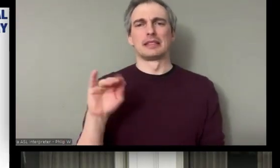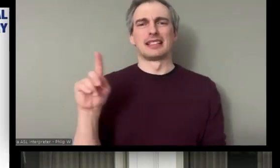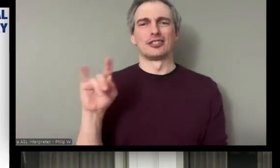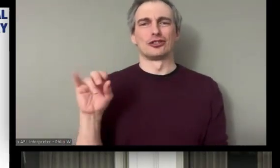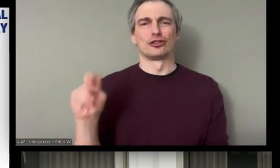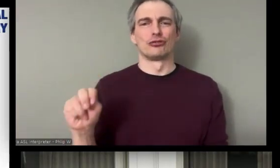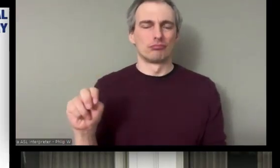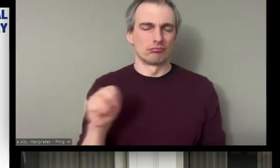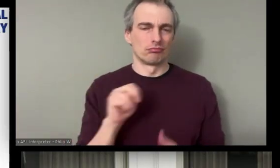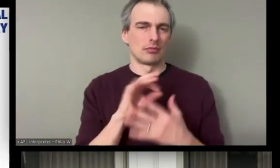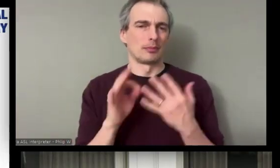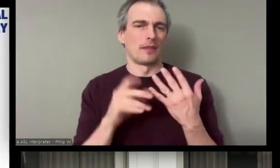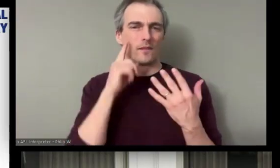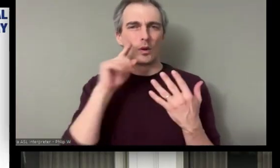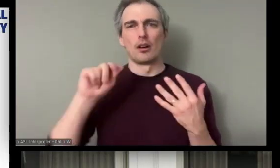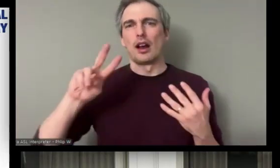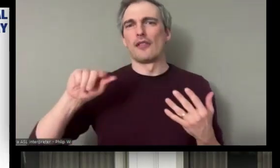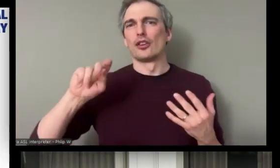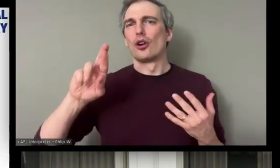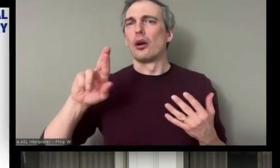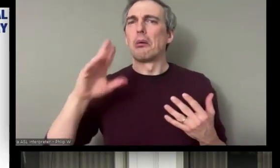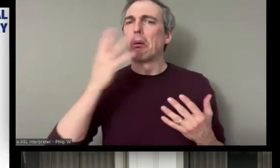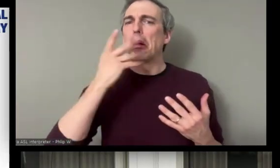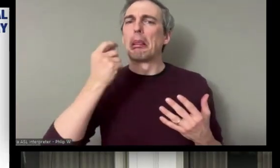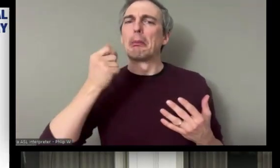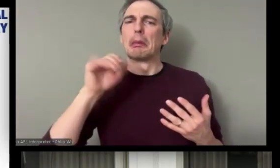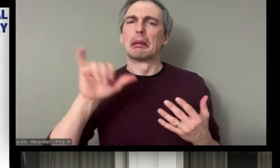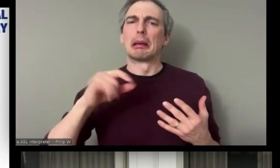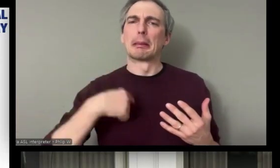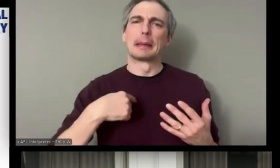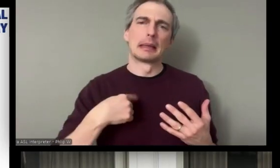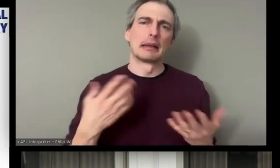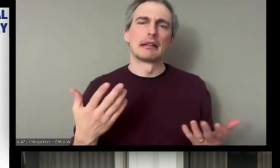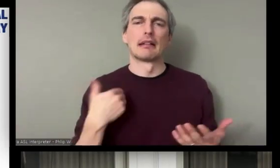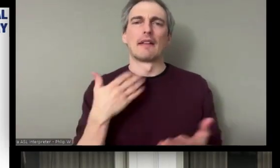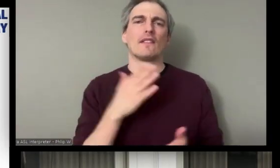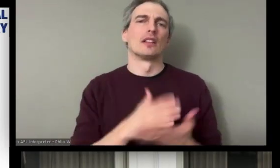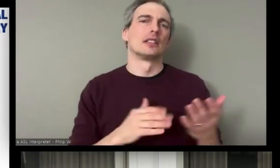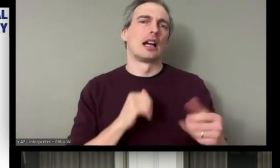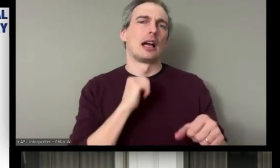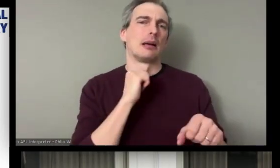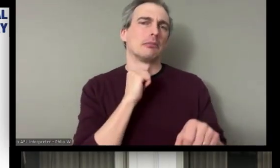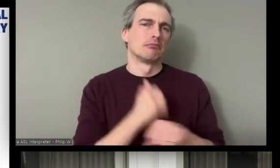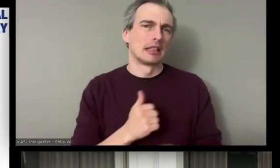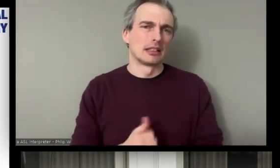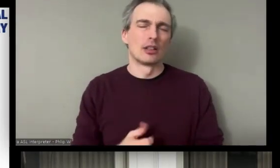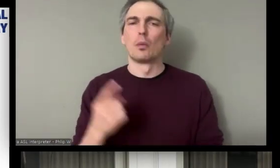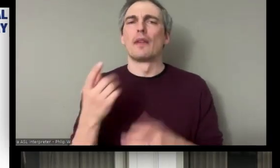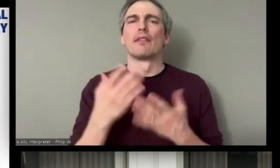He maybe looks a little bit like me. But you have some settings. And one of the things I wanted to highlight -- we've seen in other